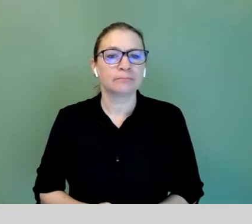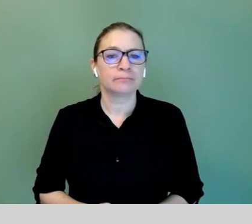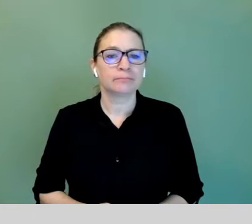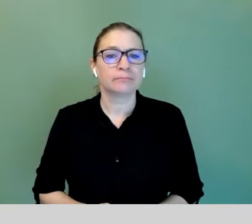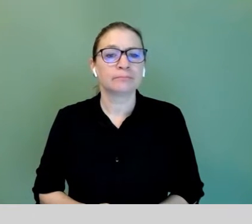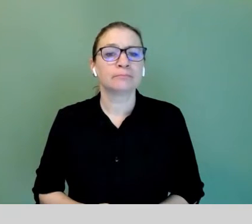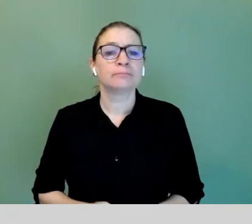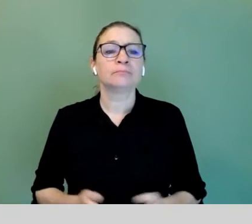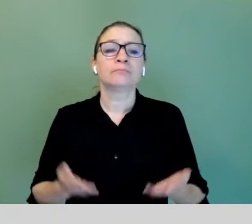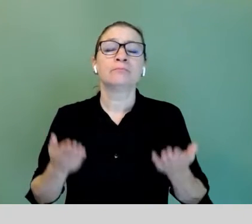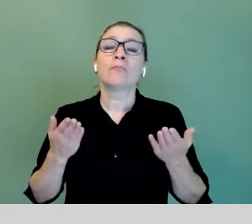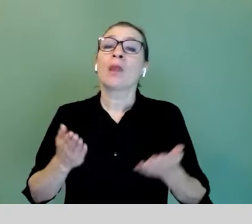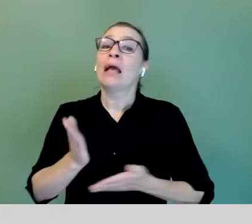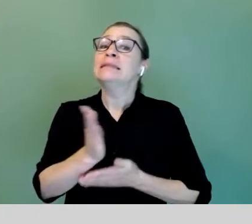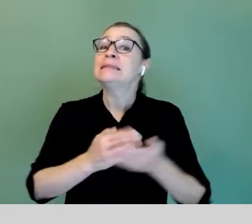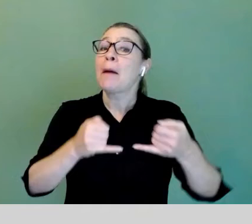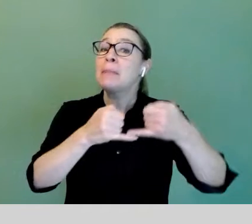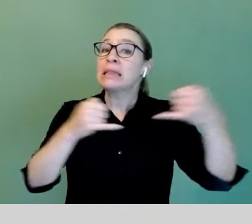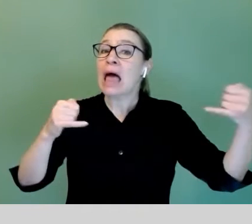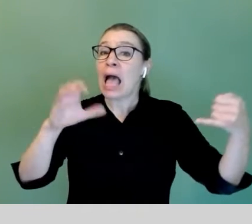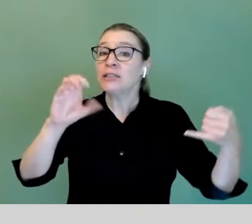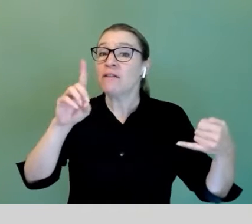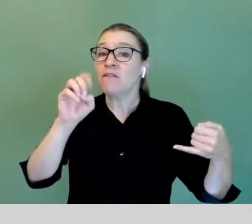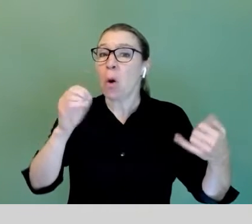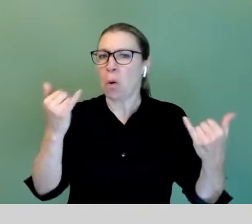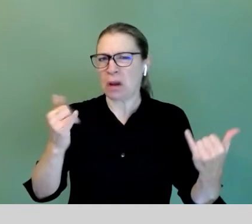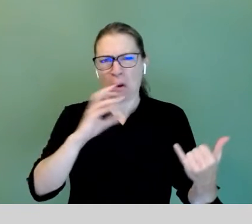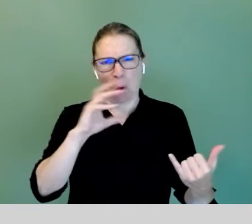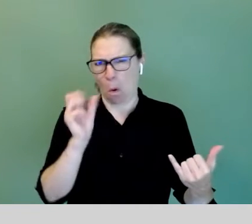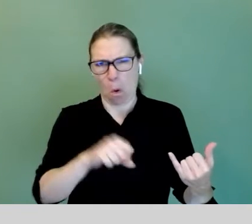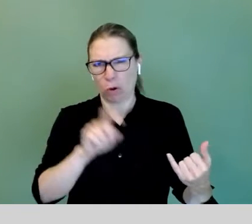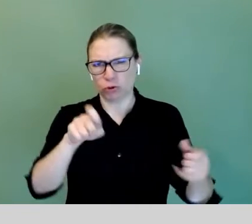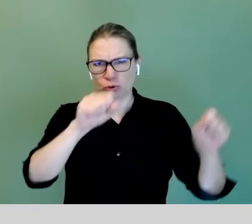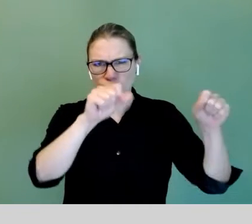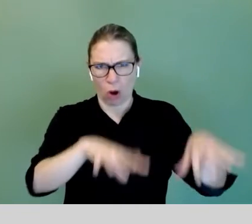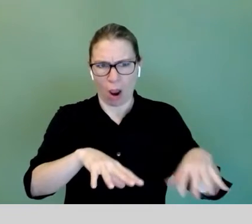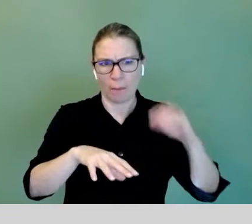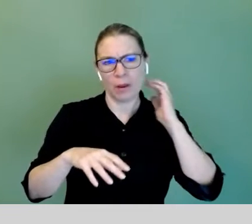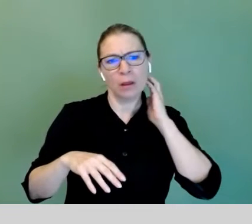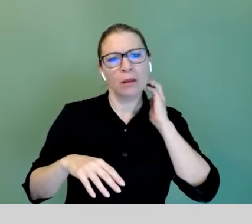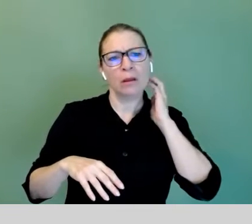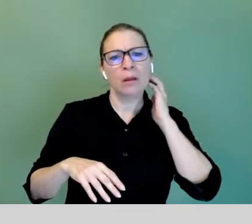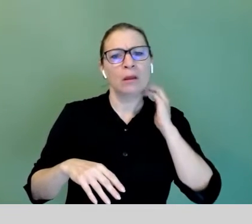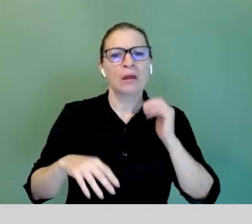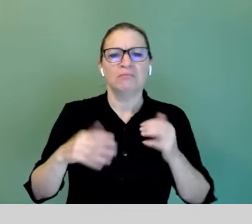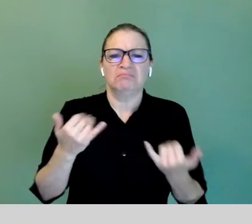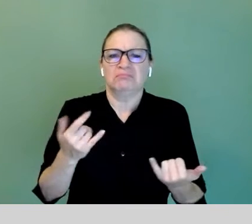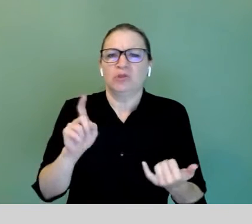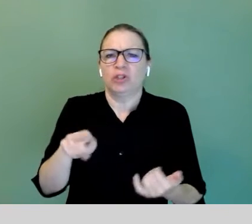Then there are some lines of code that are obsolete now. So for example, if you see like "# coding: utf-8",